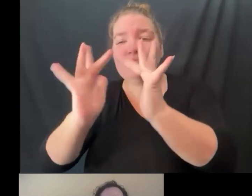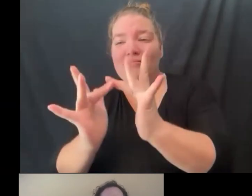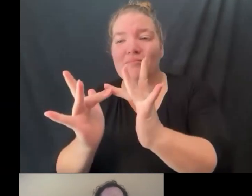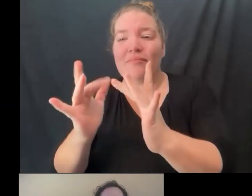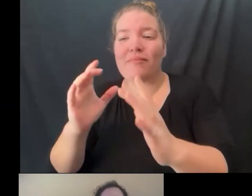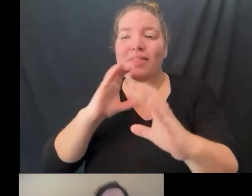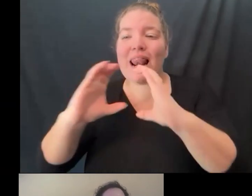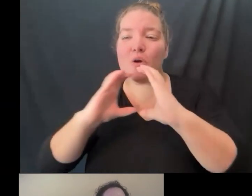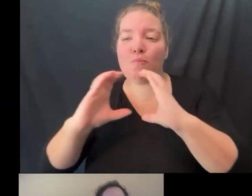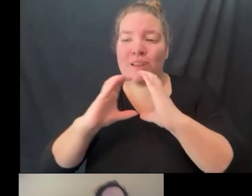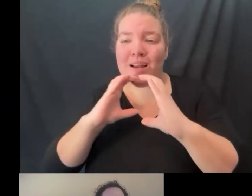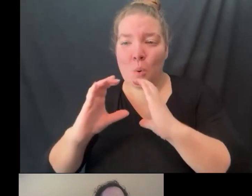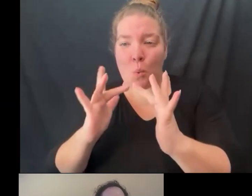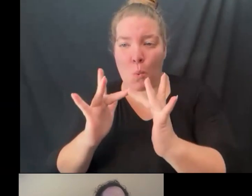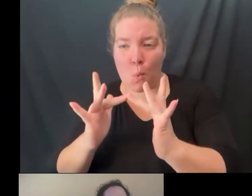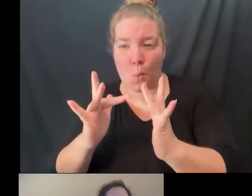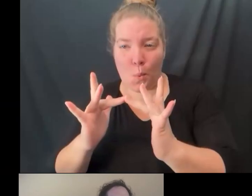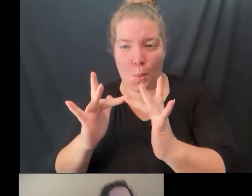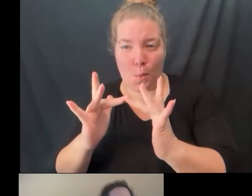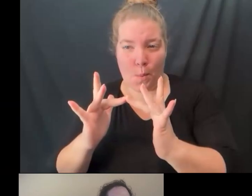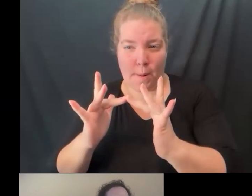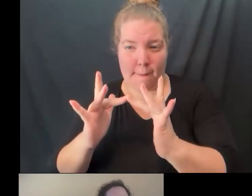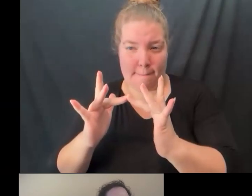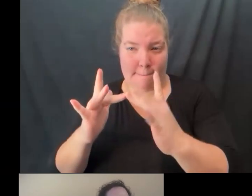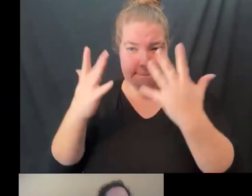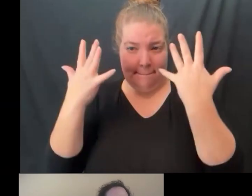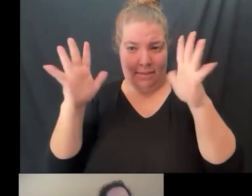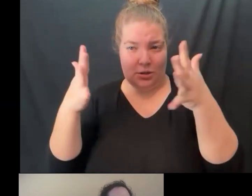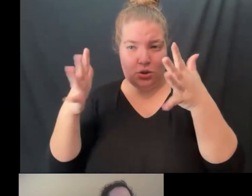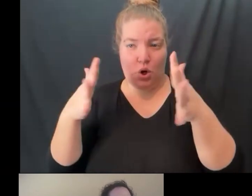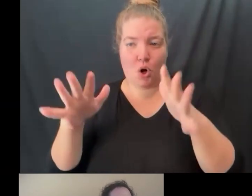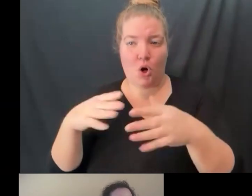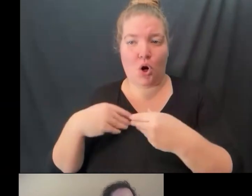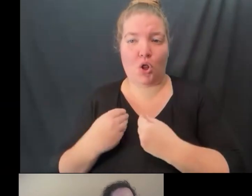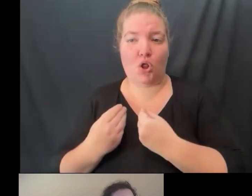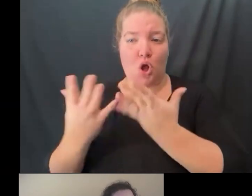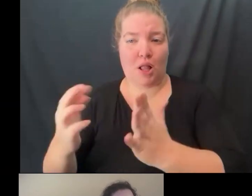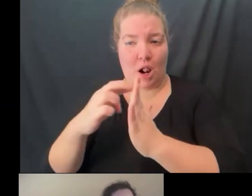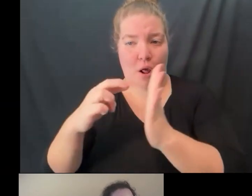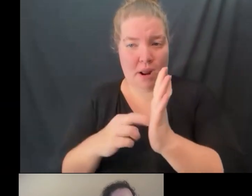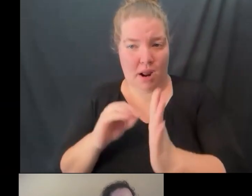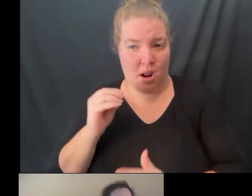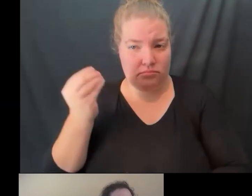So the TSPs and the BTOs already had regulations issued for them,